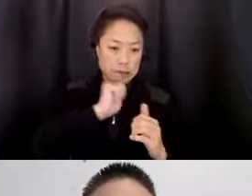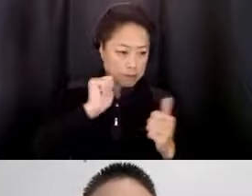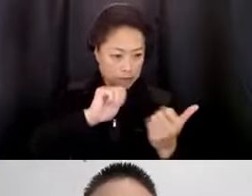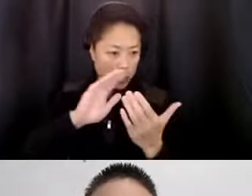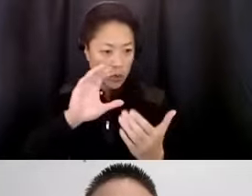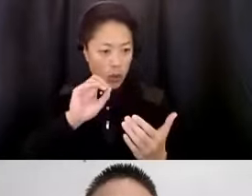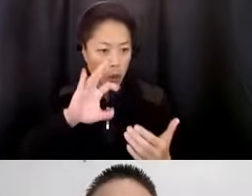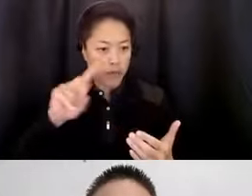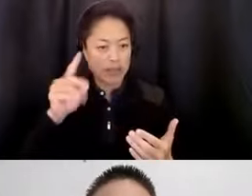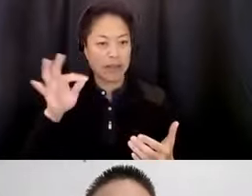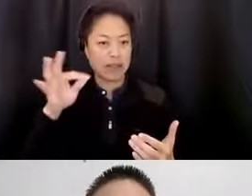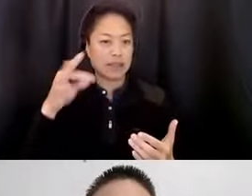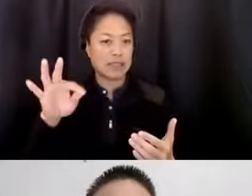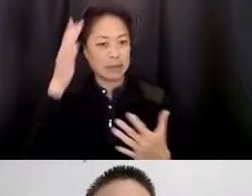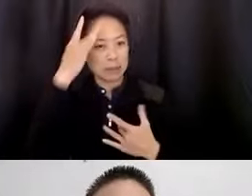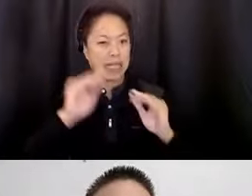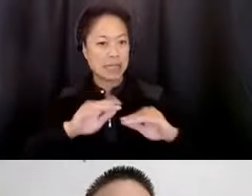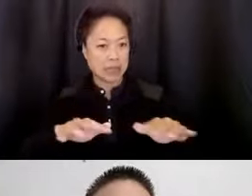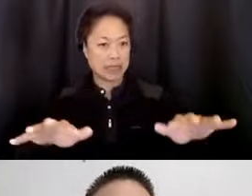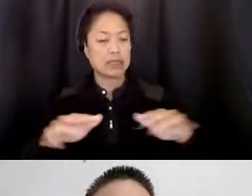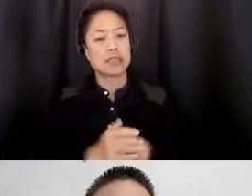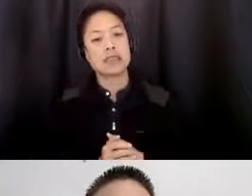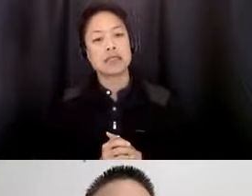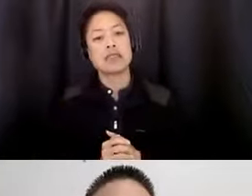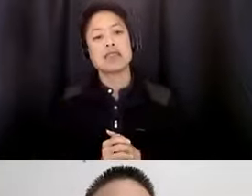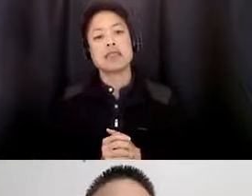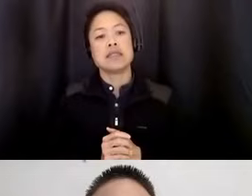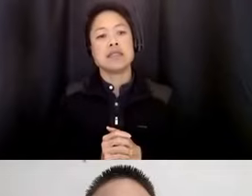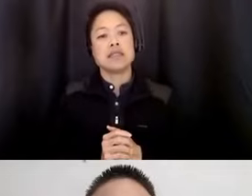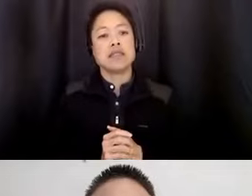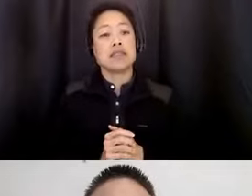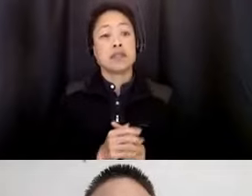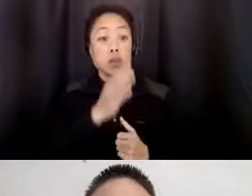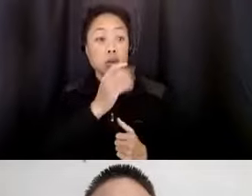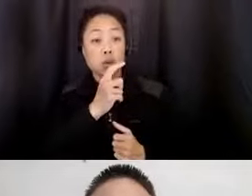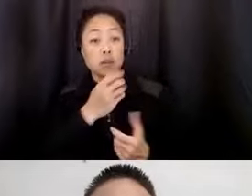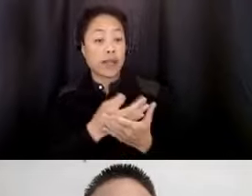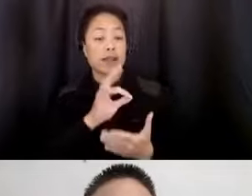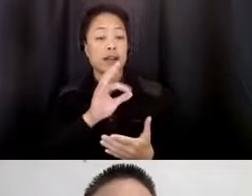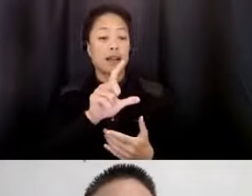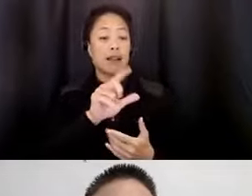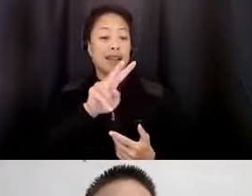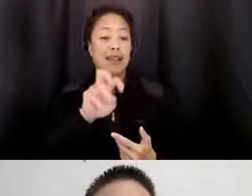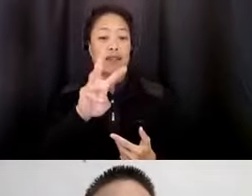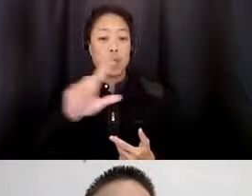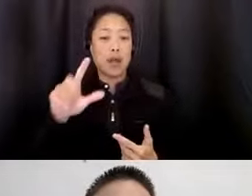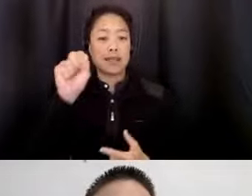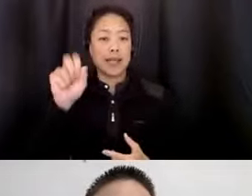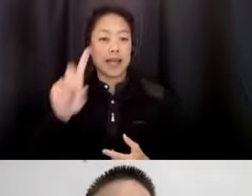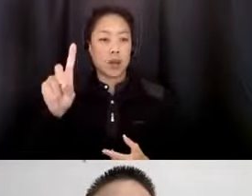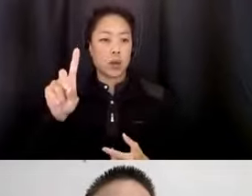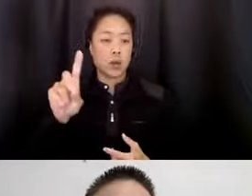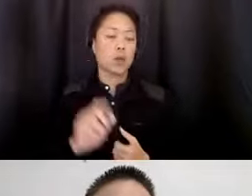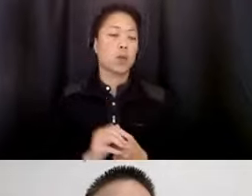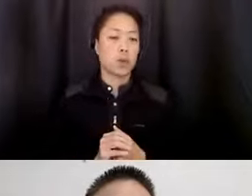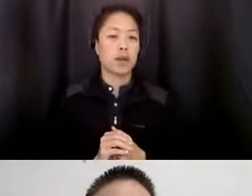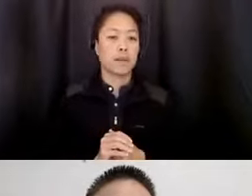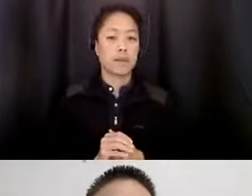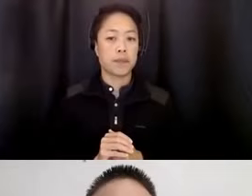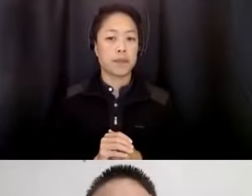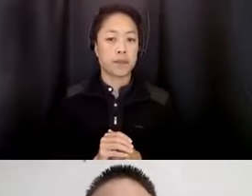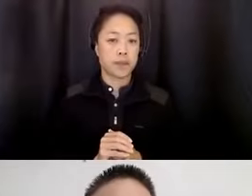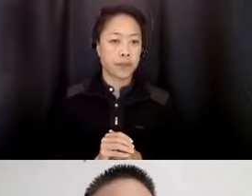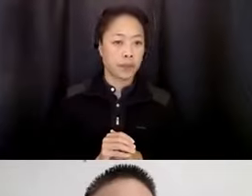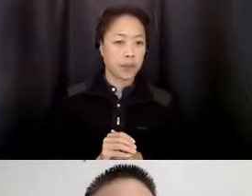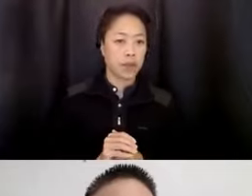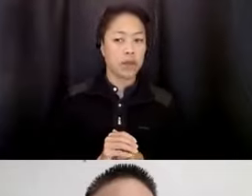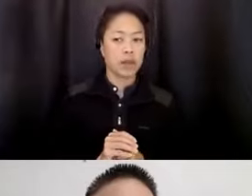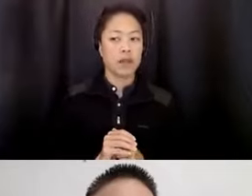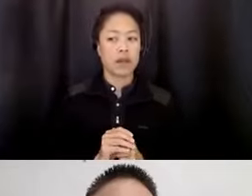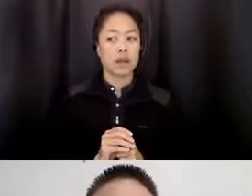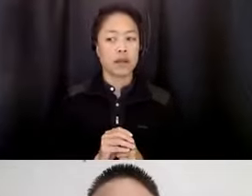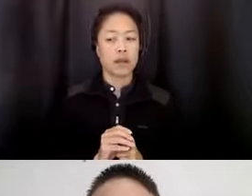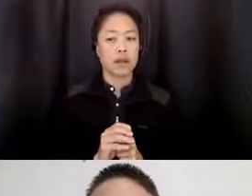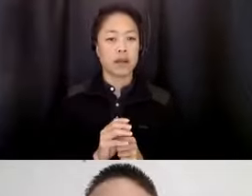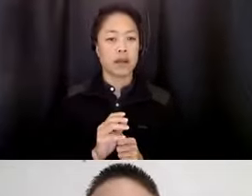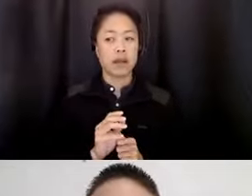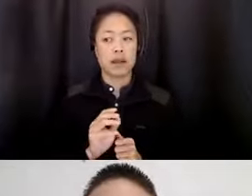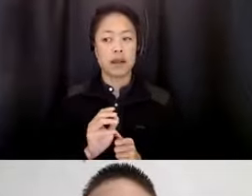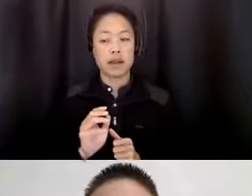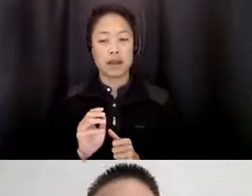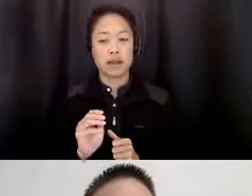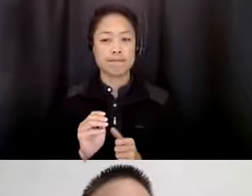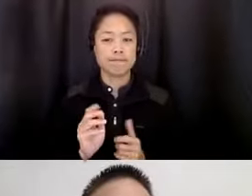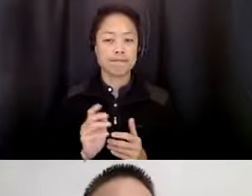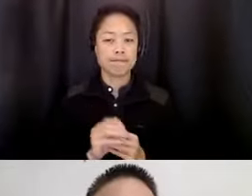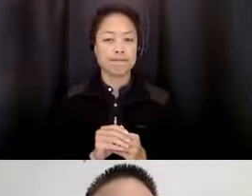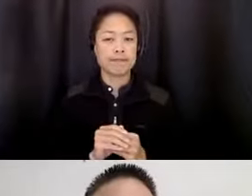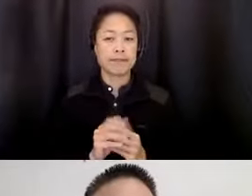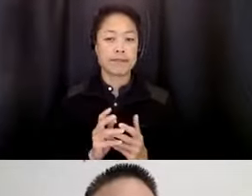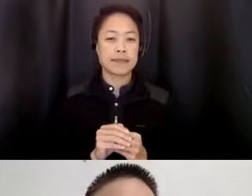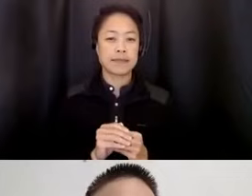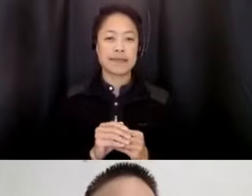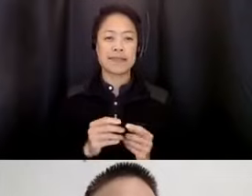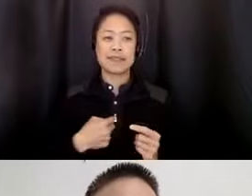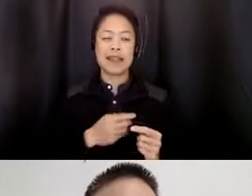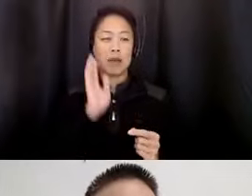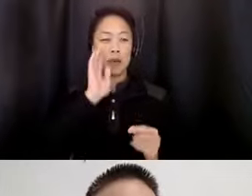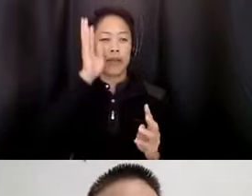We are funded by Live Well San Diego. It’ll be a little unscripted today